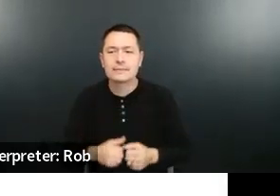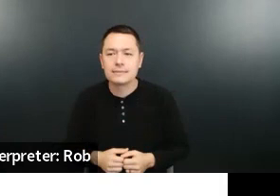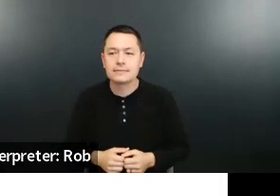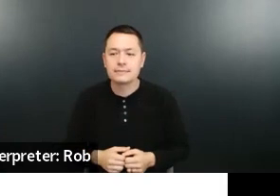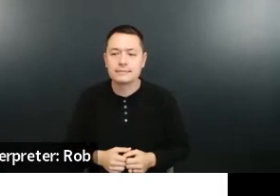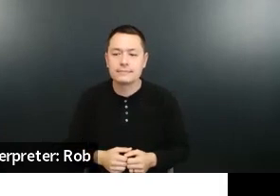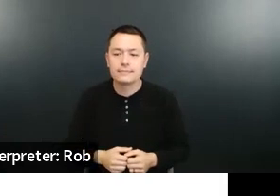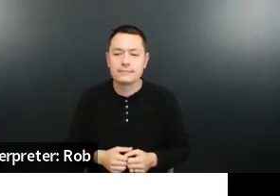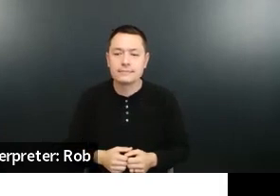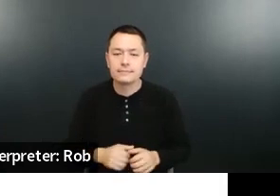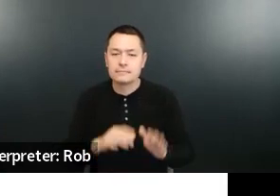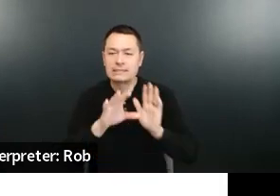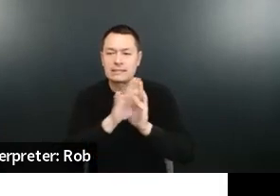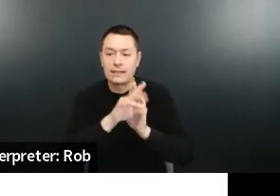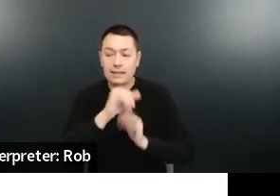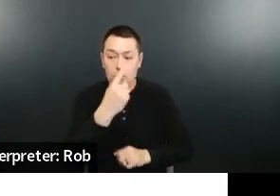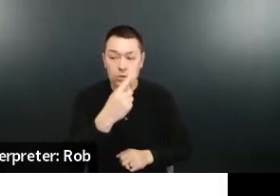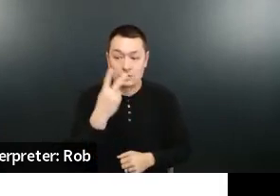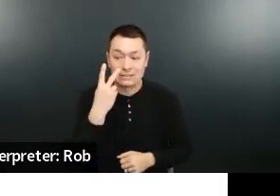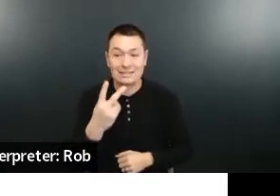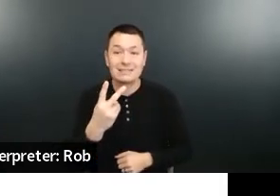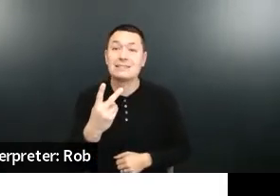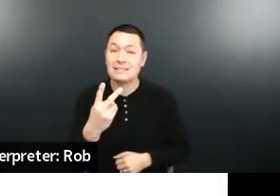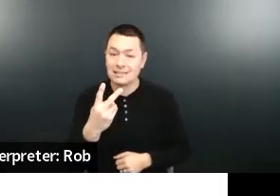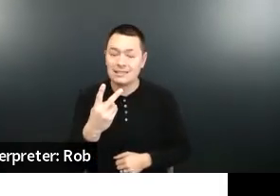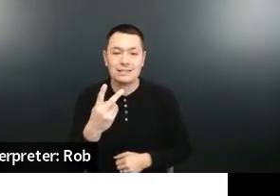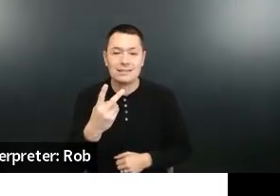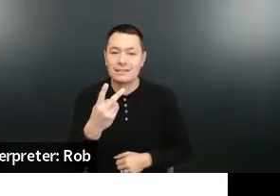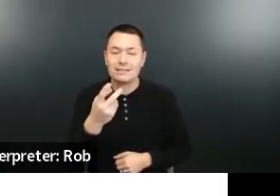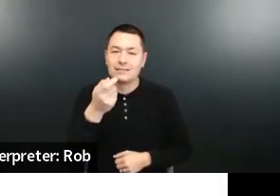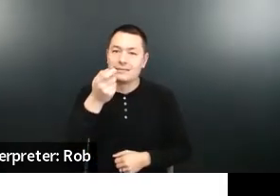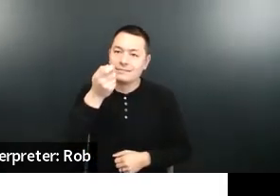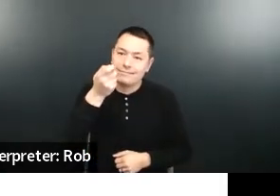just like that, we can see there's very, very little online enrollments